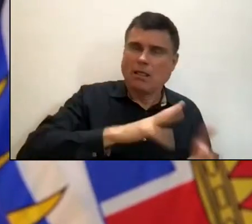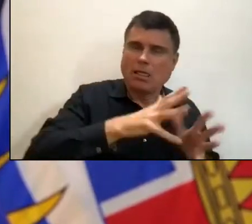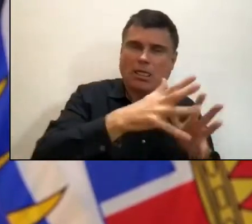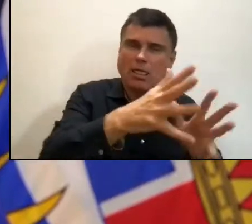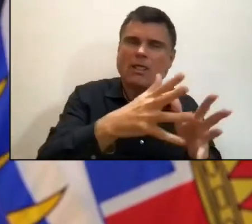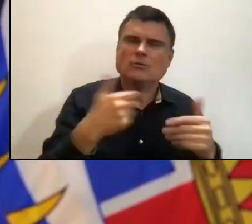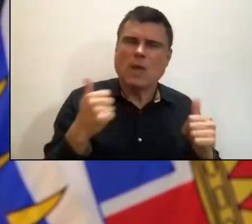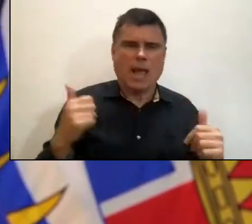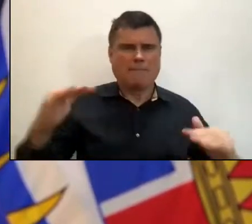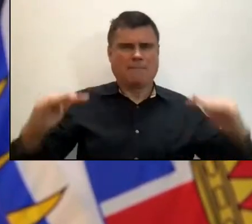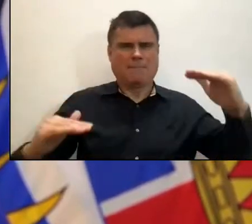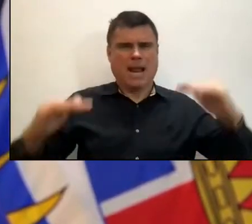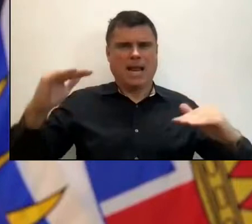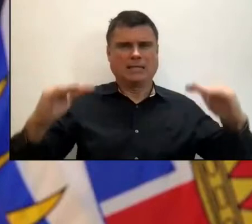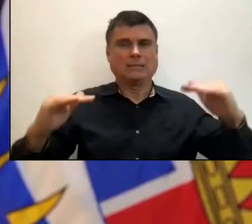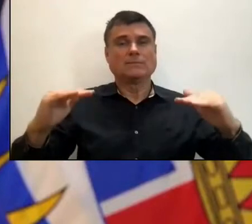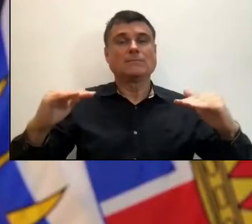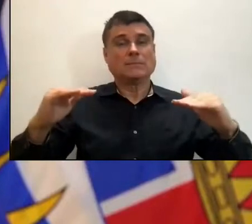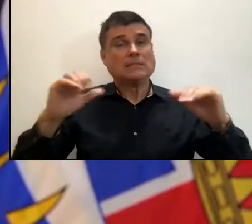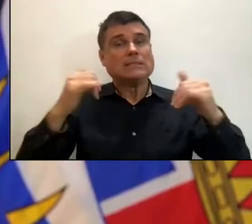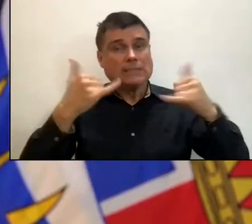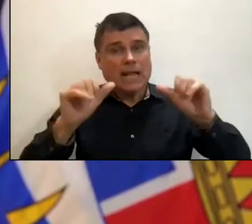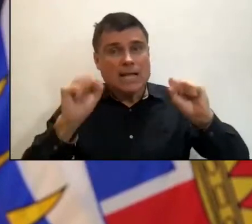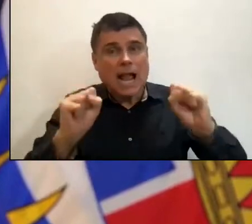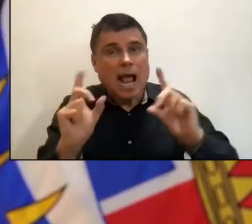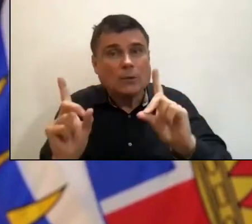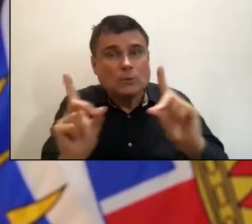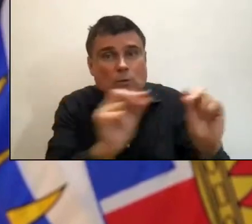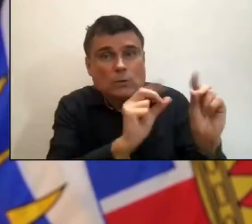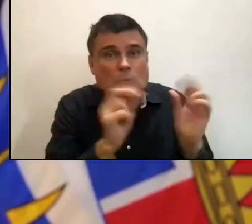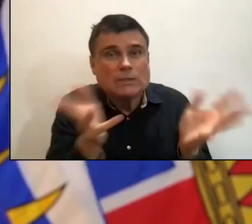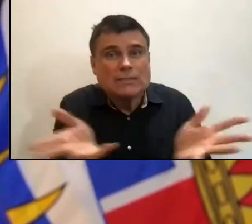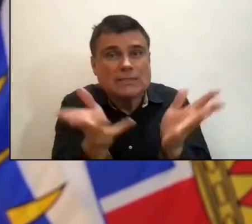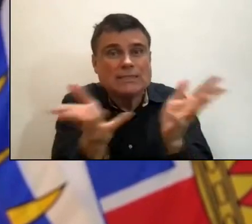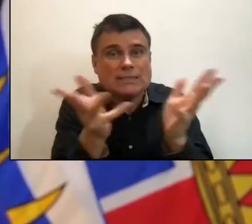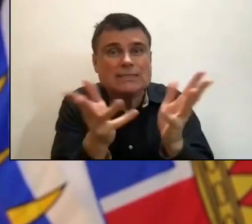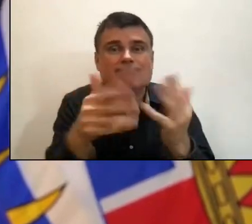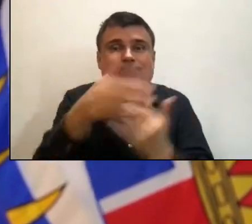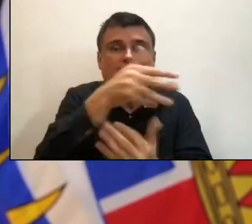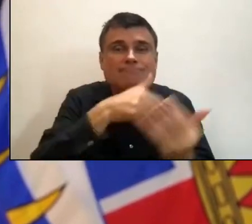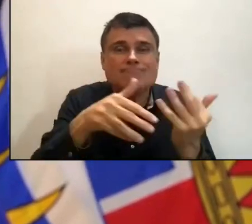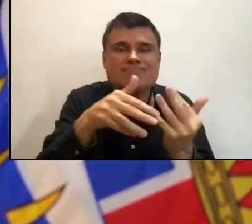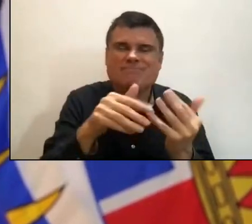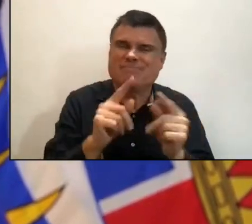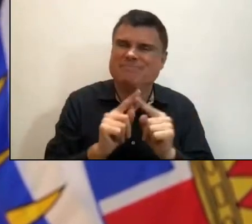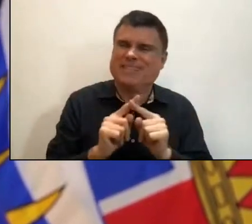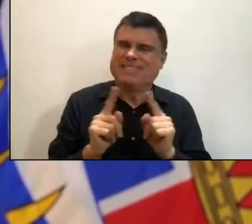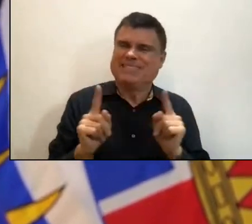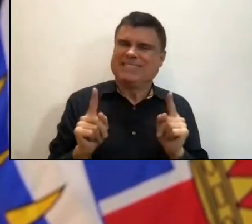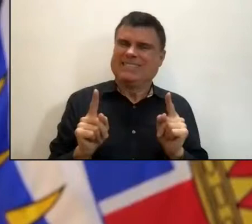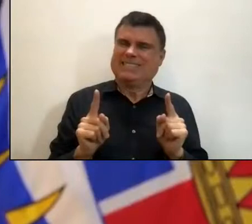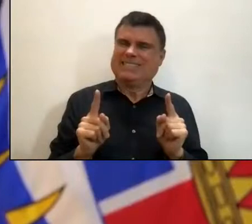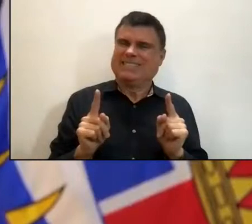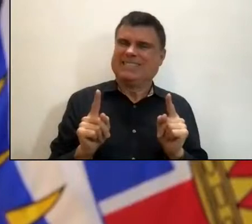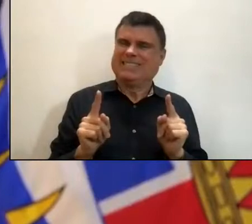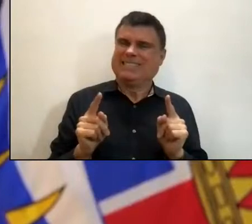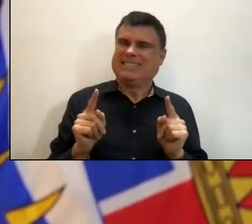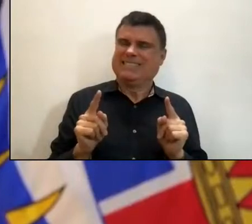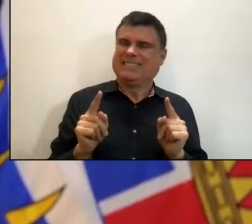these social gatherings. But it became very, very clear on Sunday that we were starting